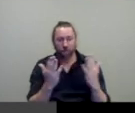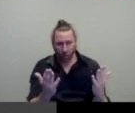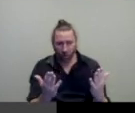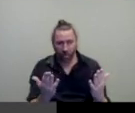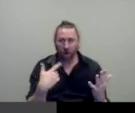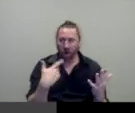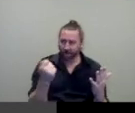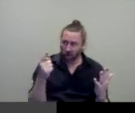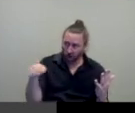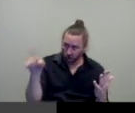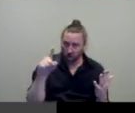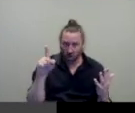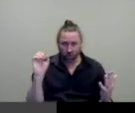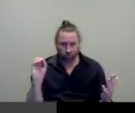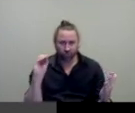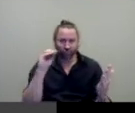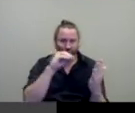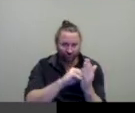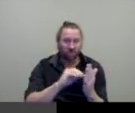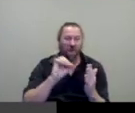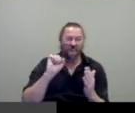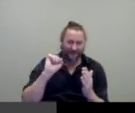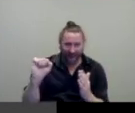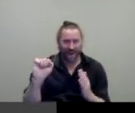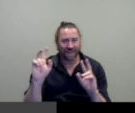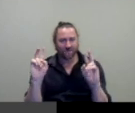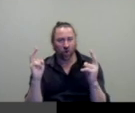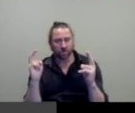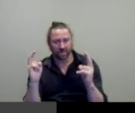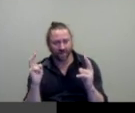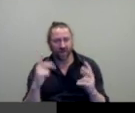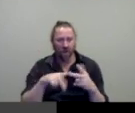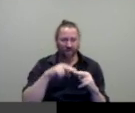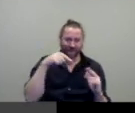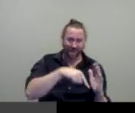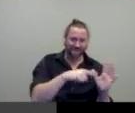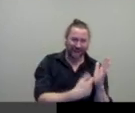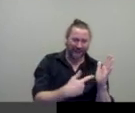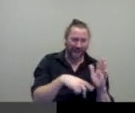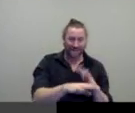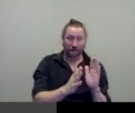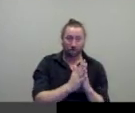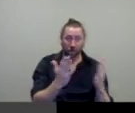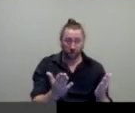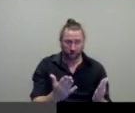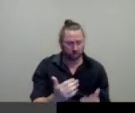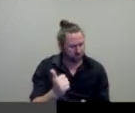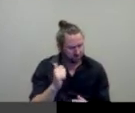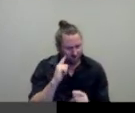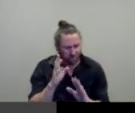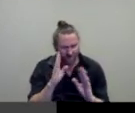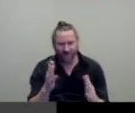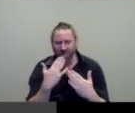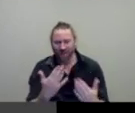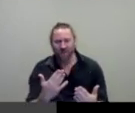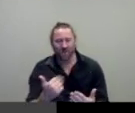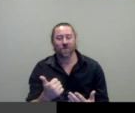where the viewers are invited to write their own title' sounds wonderful Cal let's move on